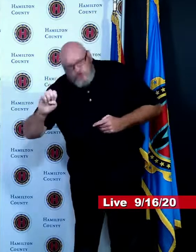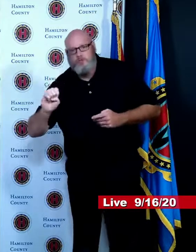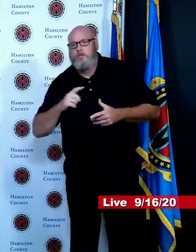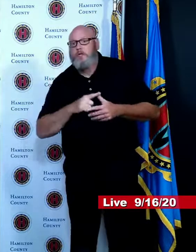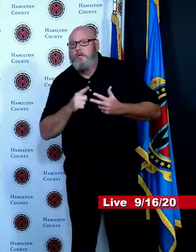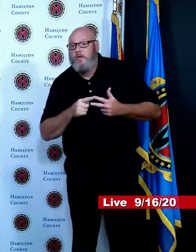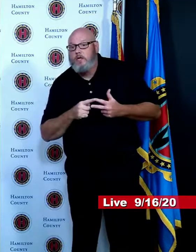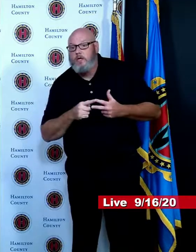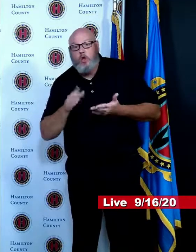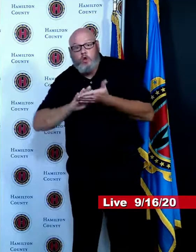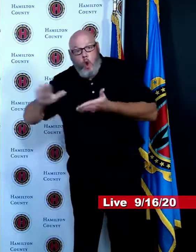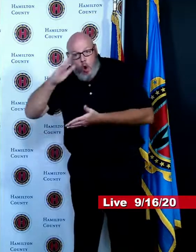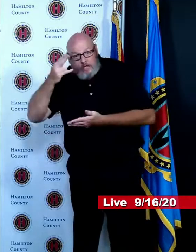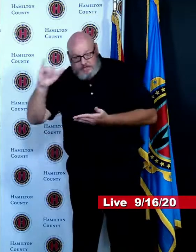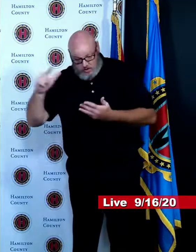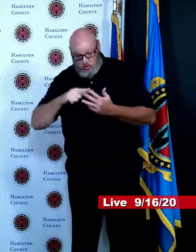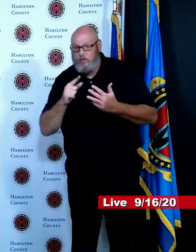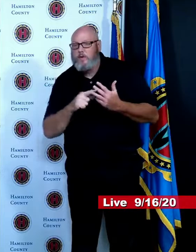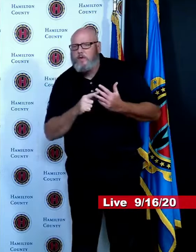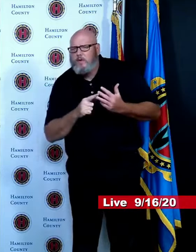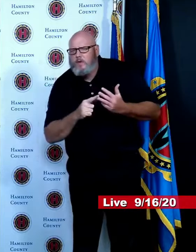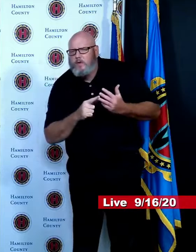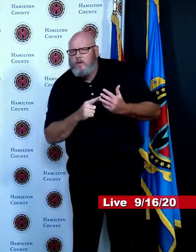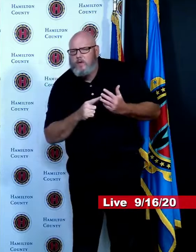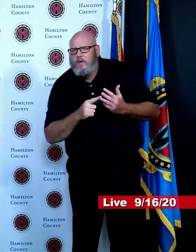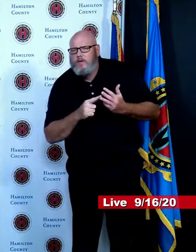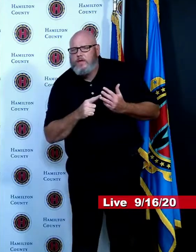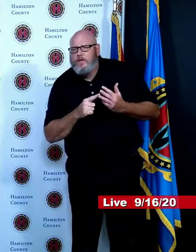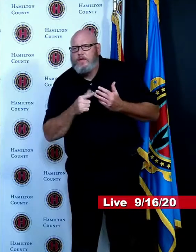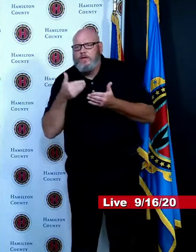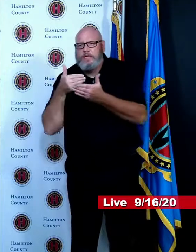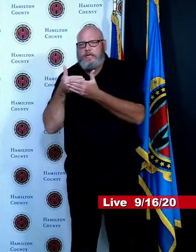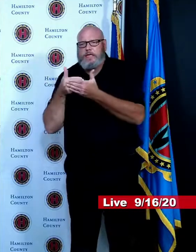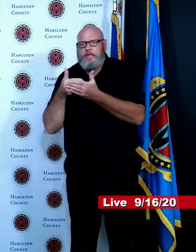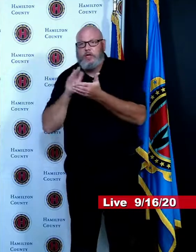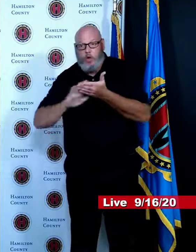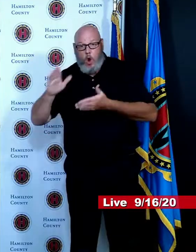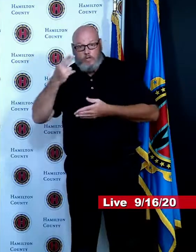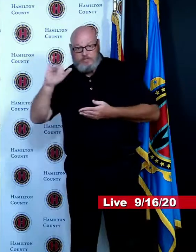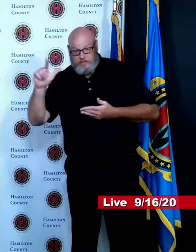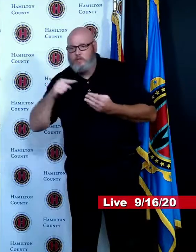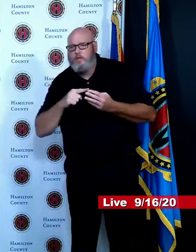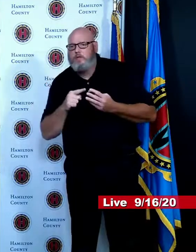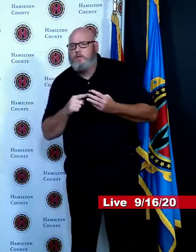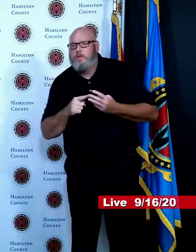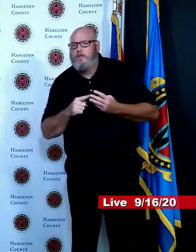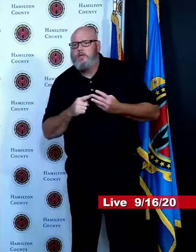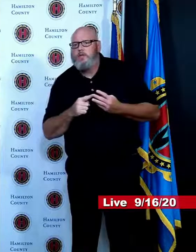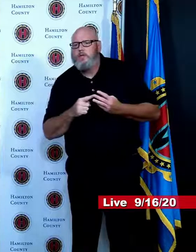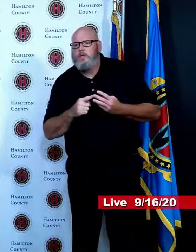by going to my2020census.gov